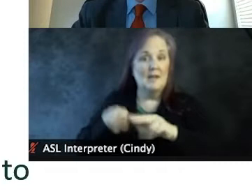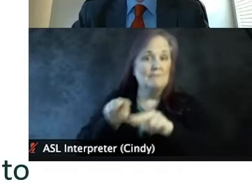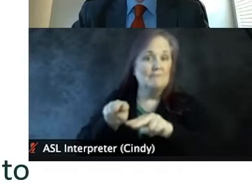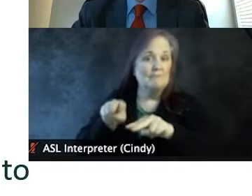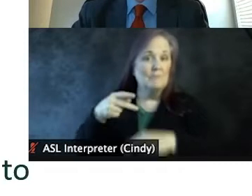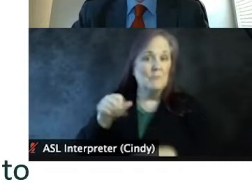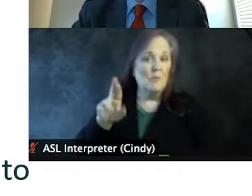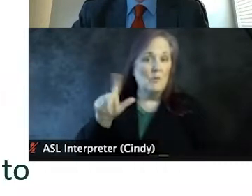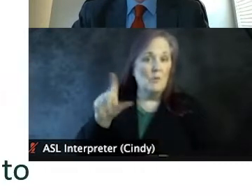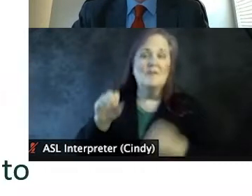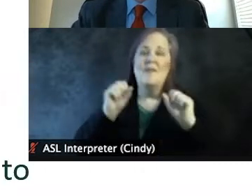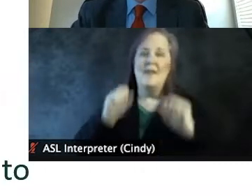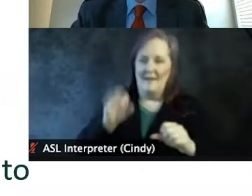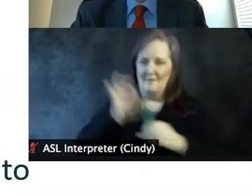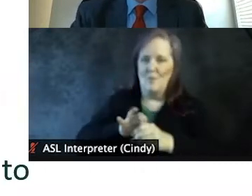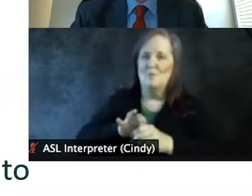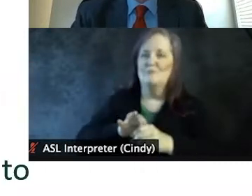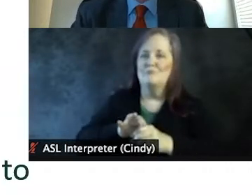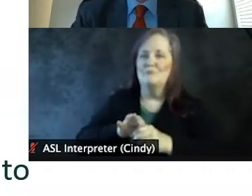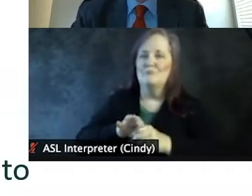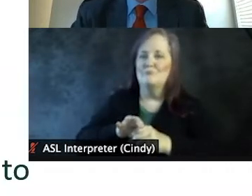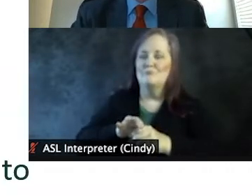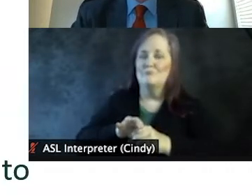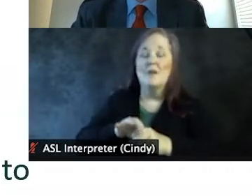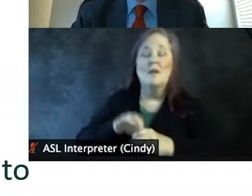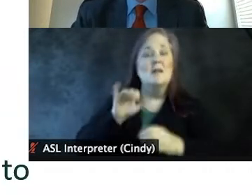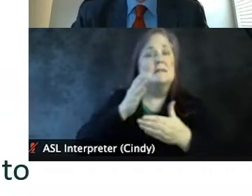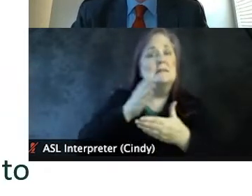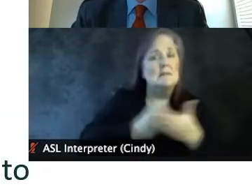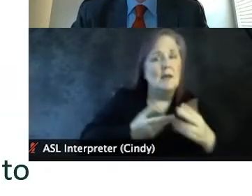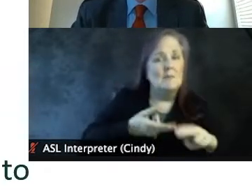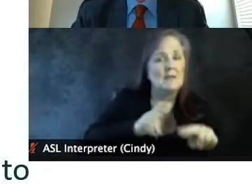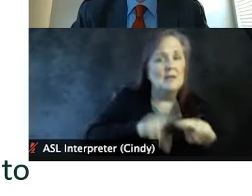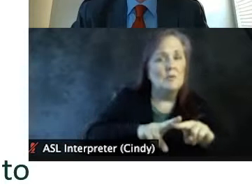in that county are eligible to vote. And it would also create workload for the county election officials